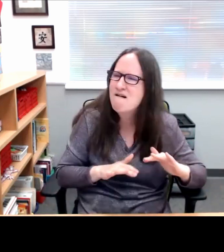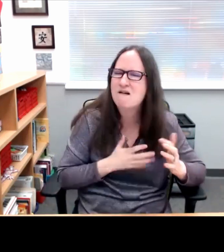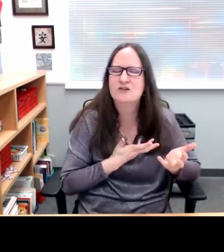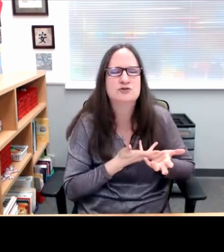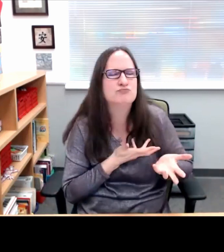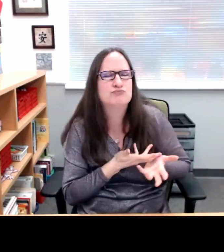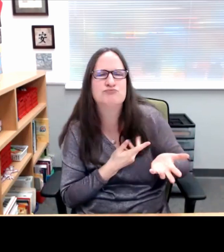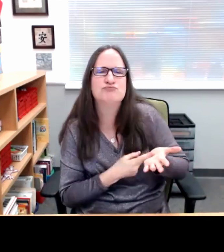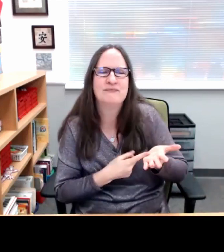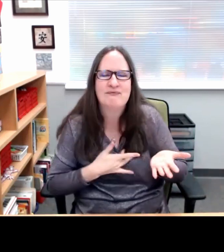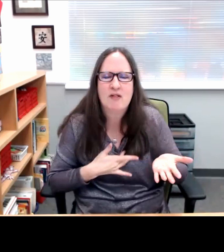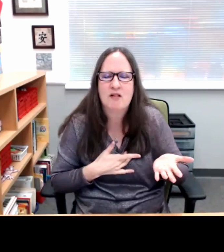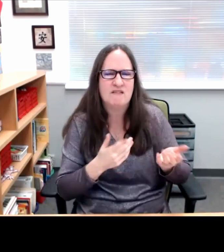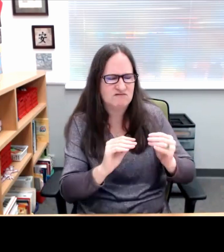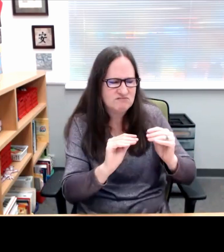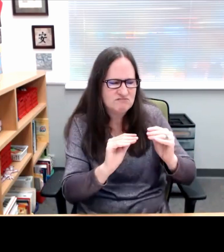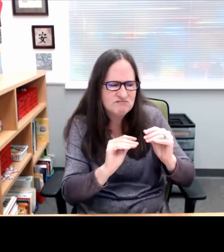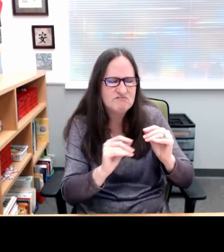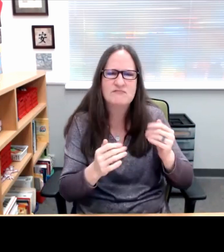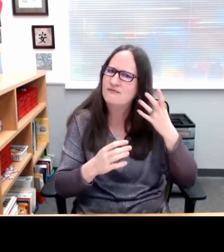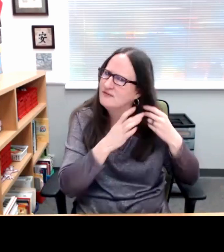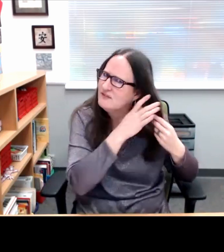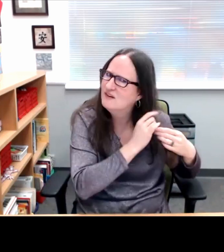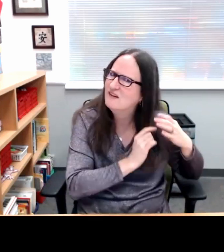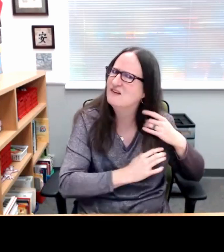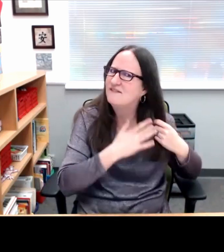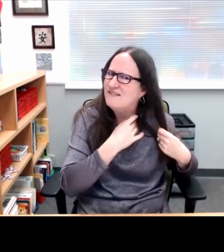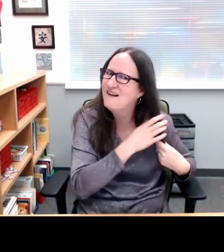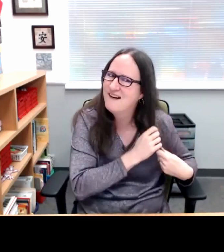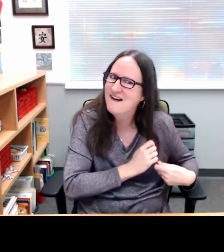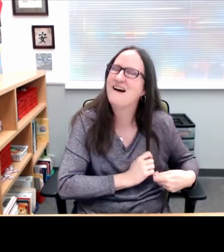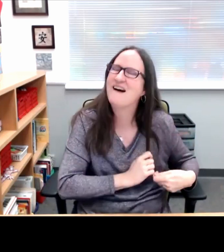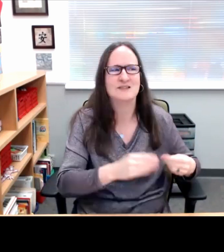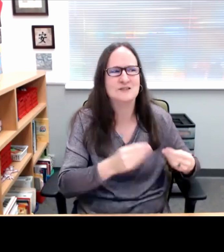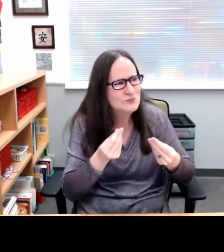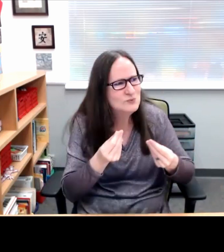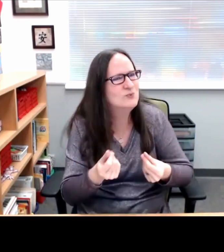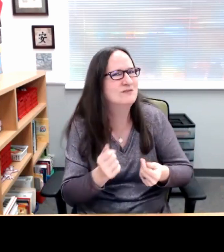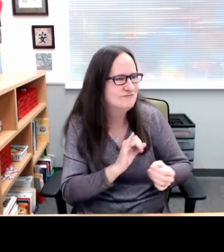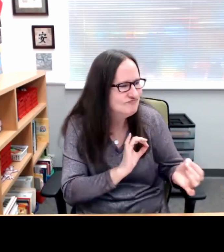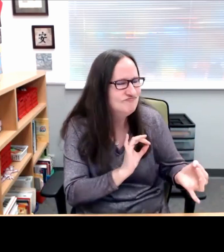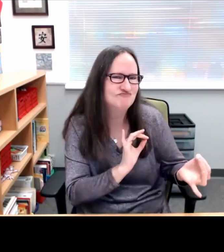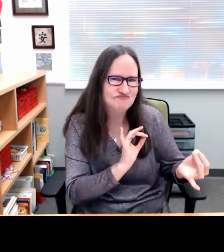that feels smooth, and just have a conversation about different textures, feel of your hair.